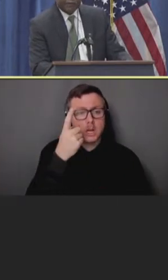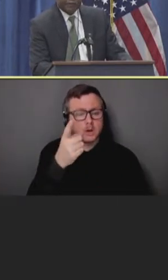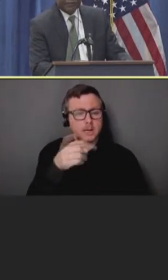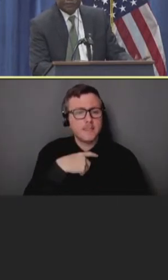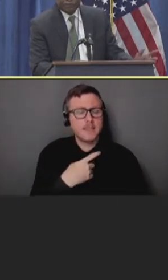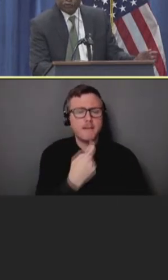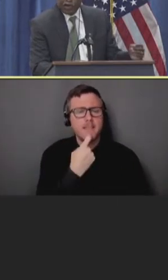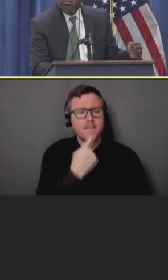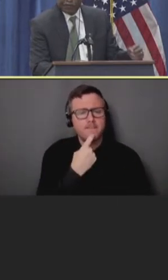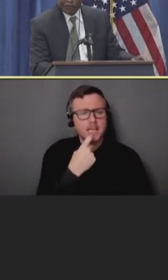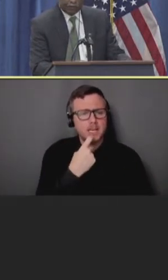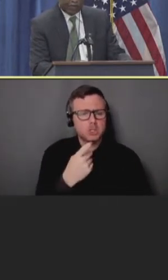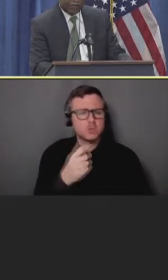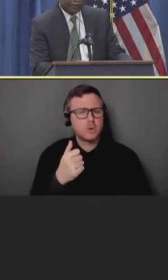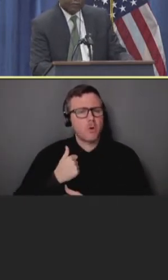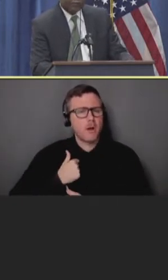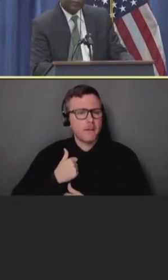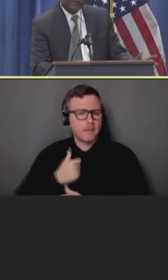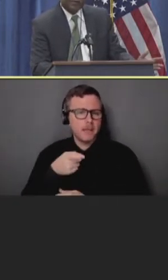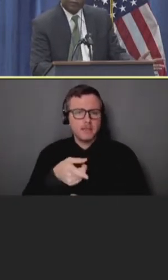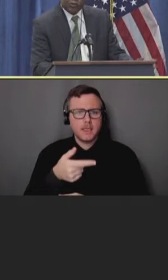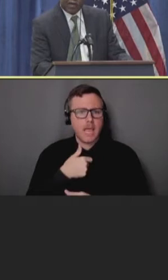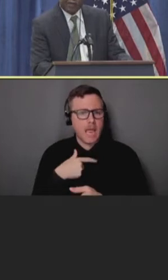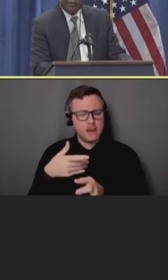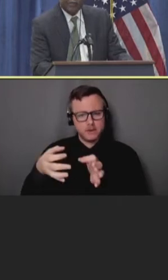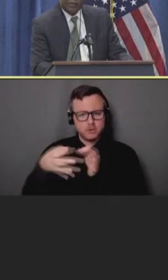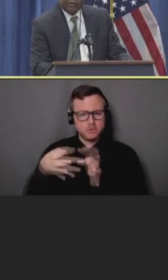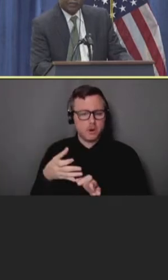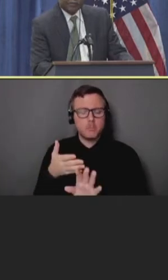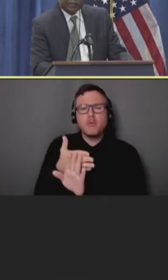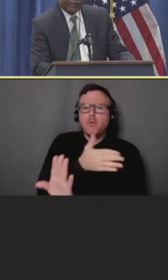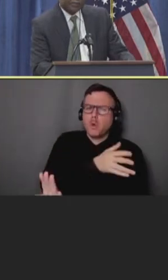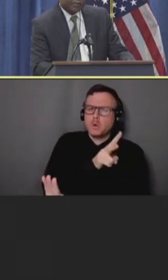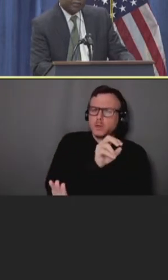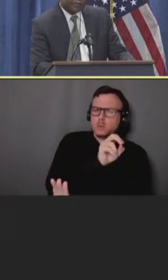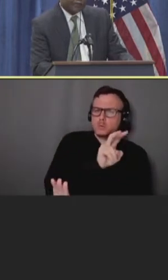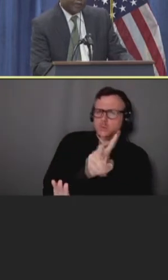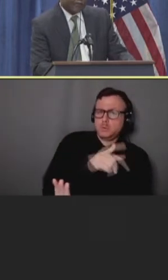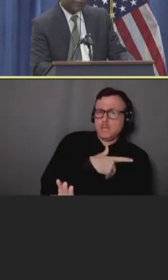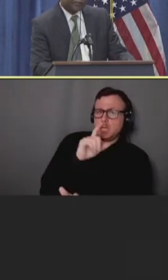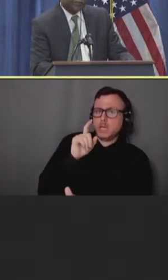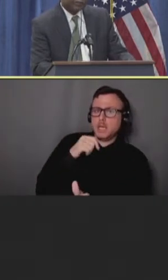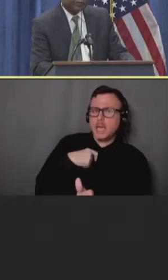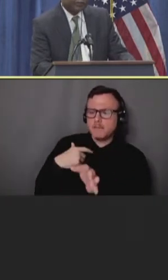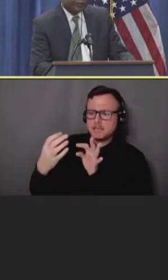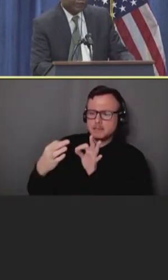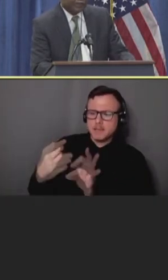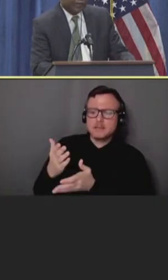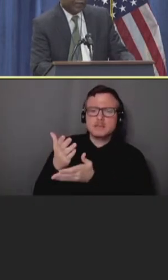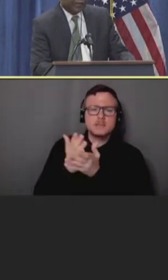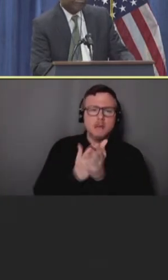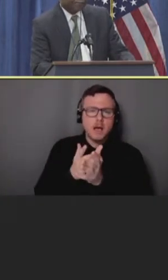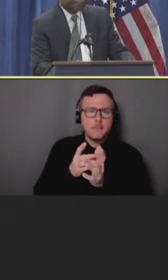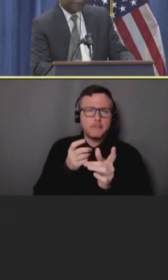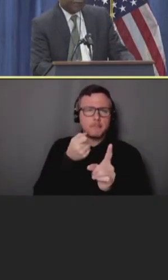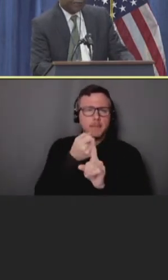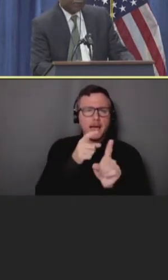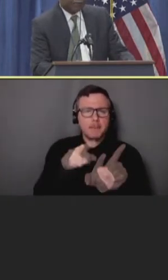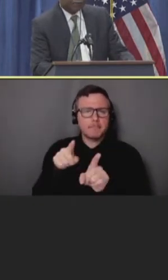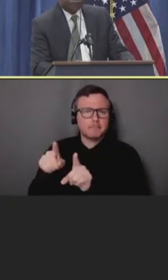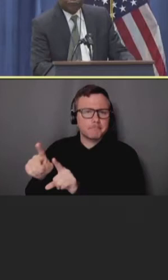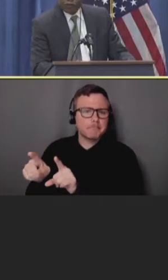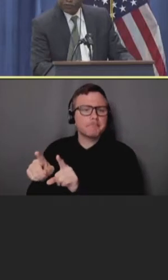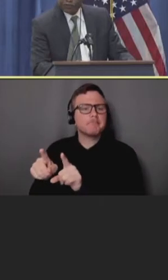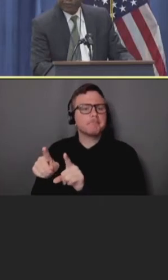and this was prior than 2002, they had described some incidence of cases here. Fortunately,